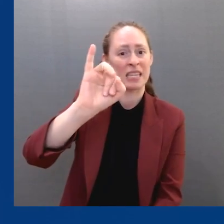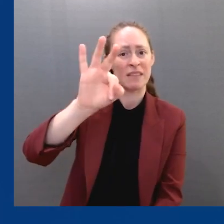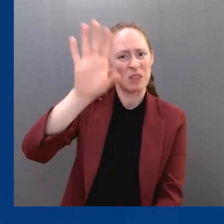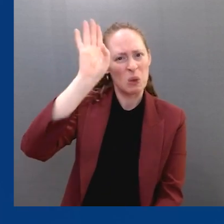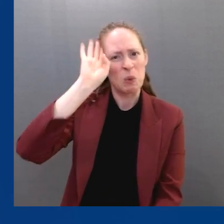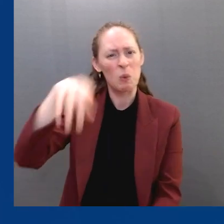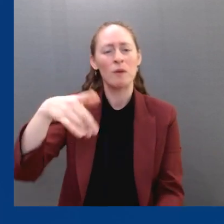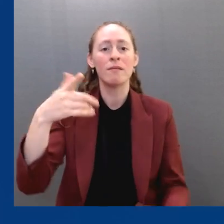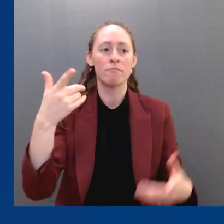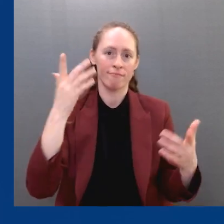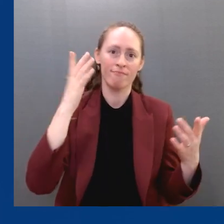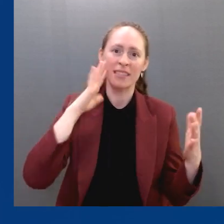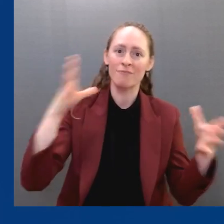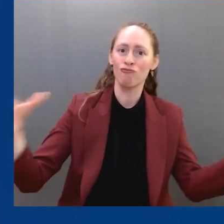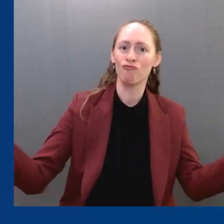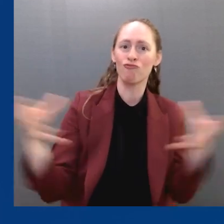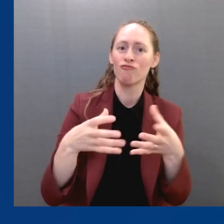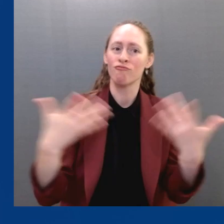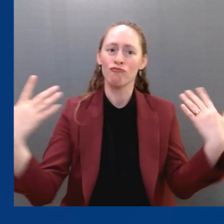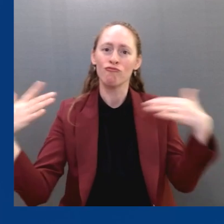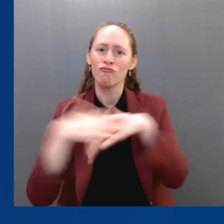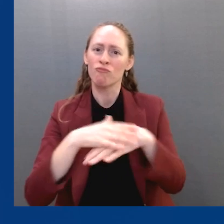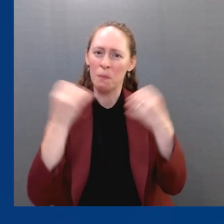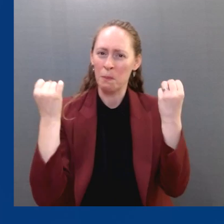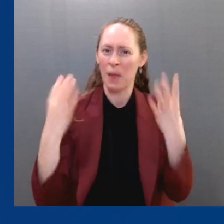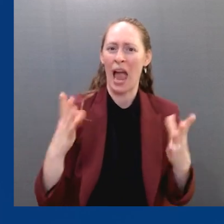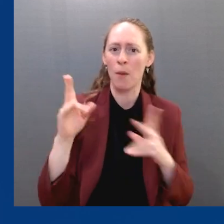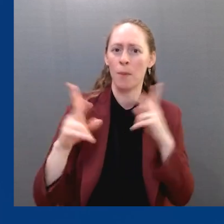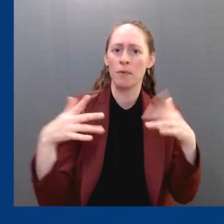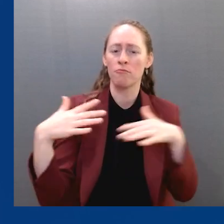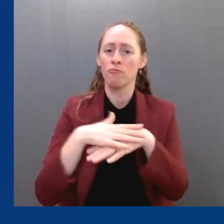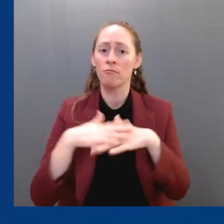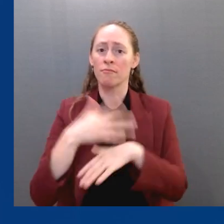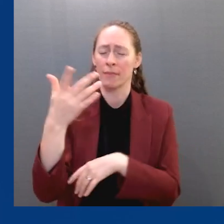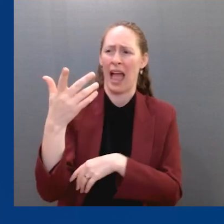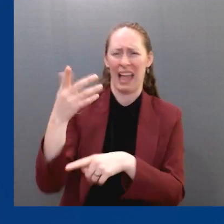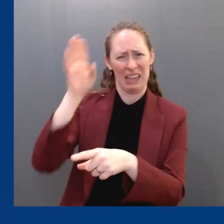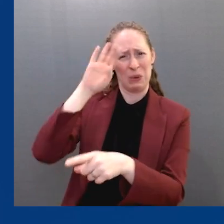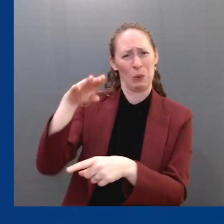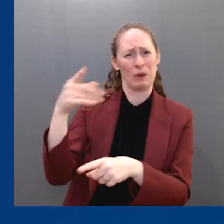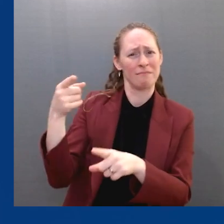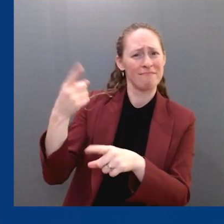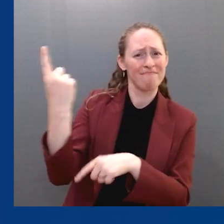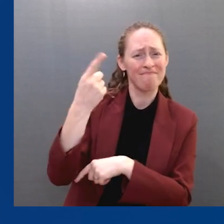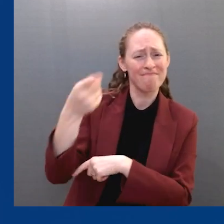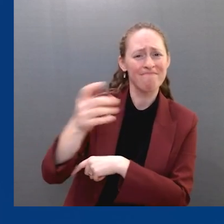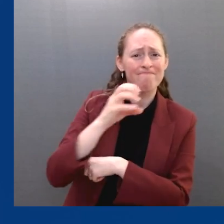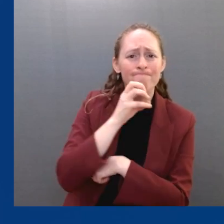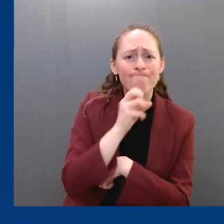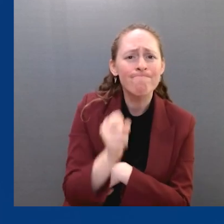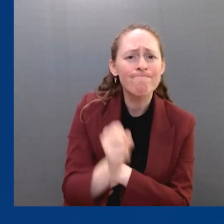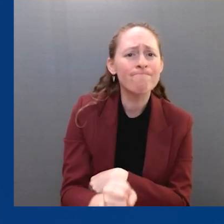Please consider taking a test. That's what I do. You don't want to be the person who brings COVID to your grandparents or COVID